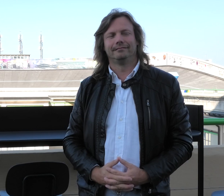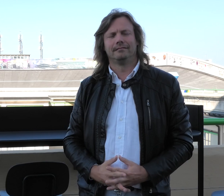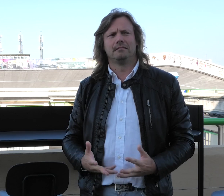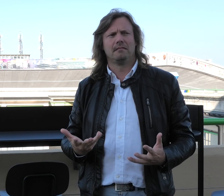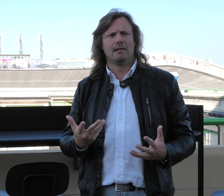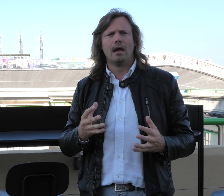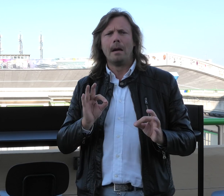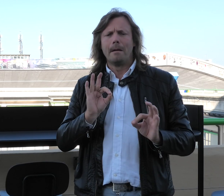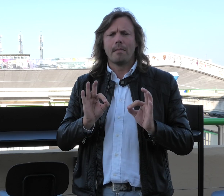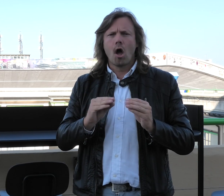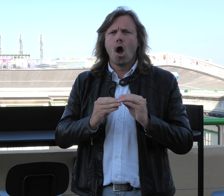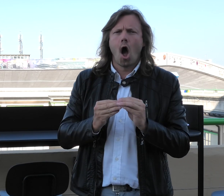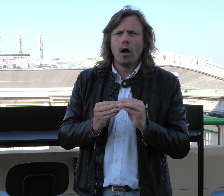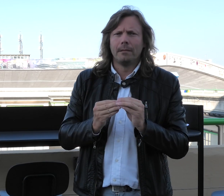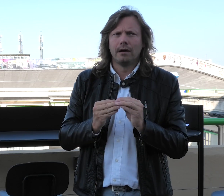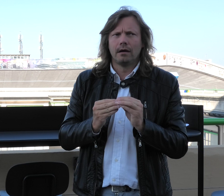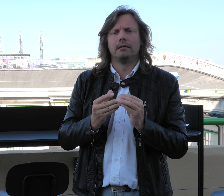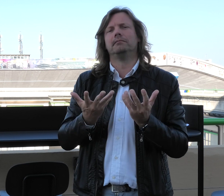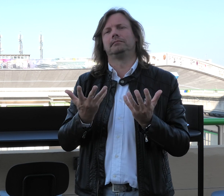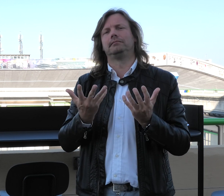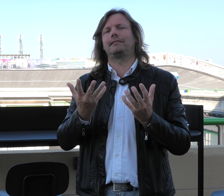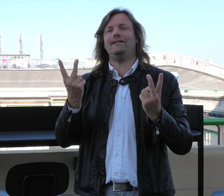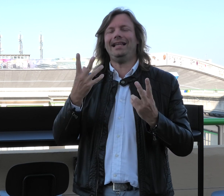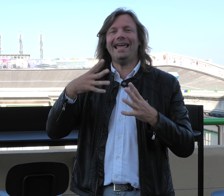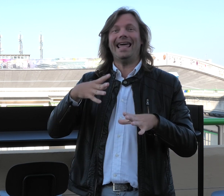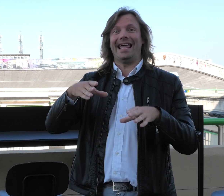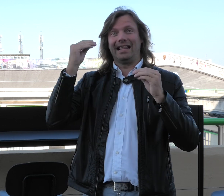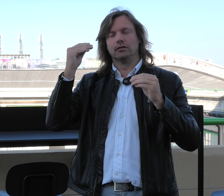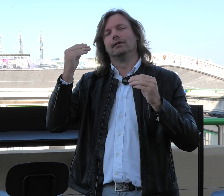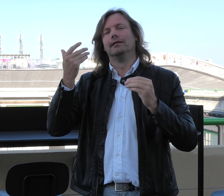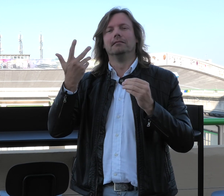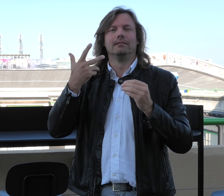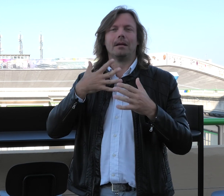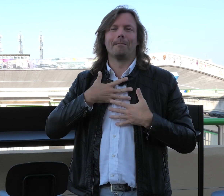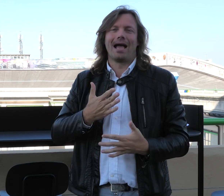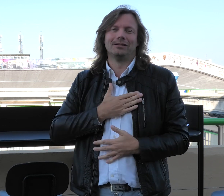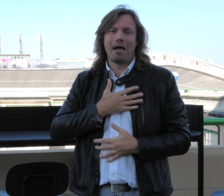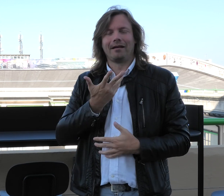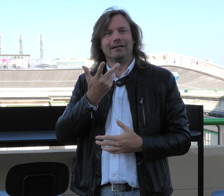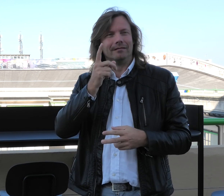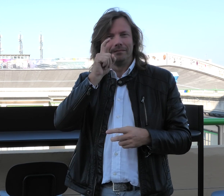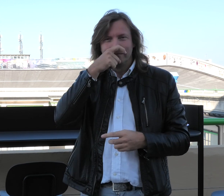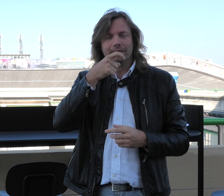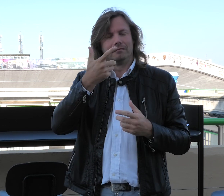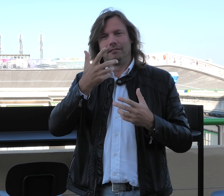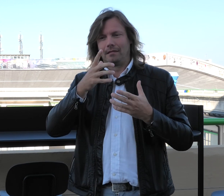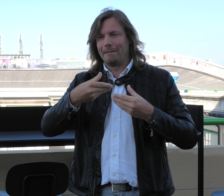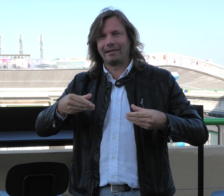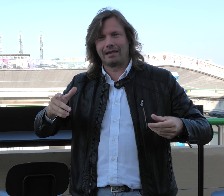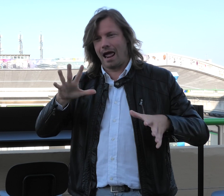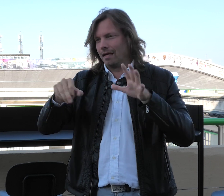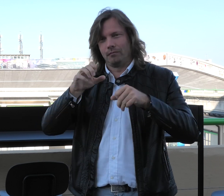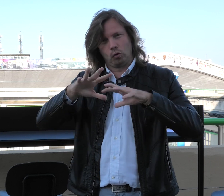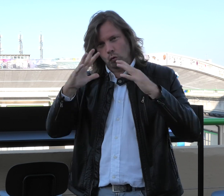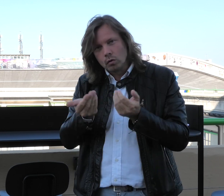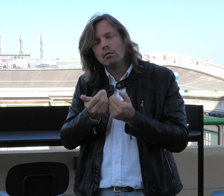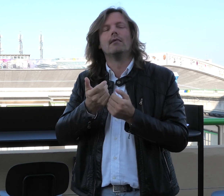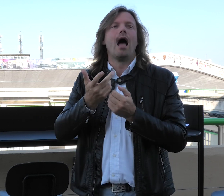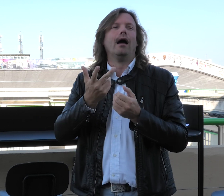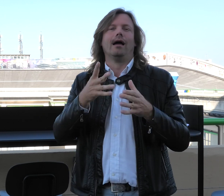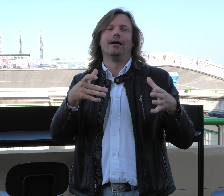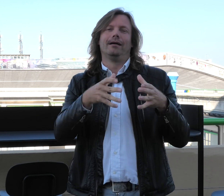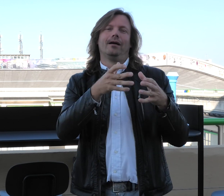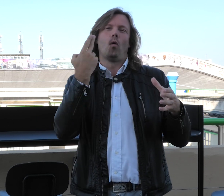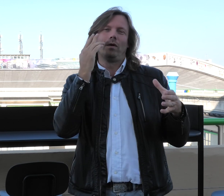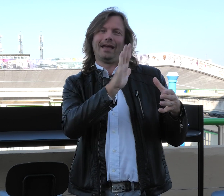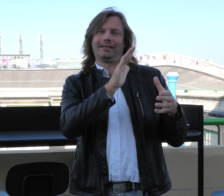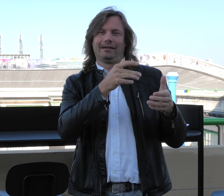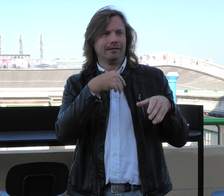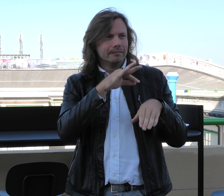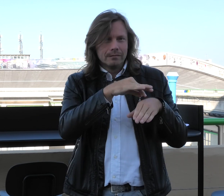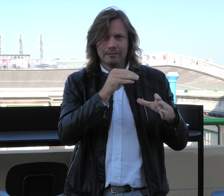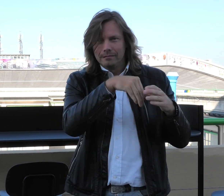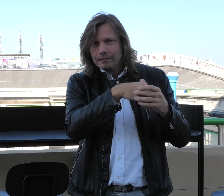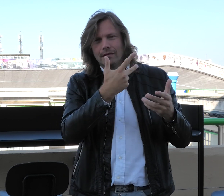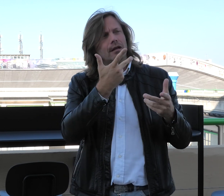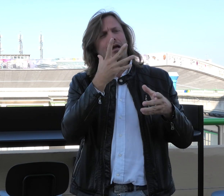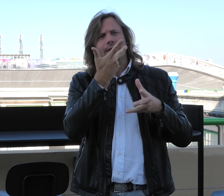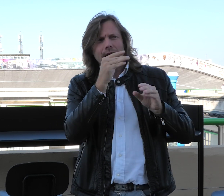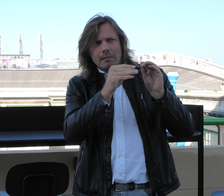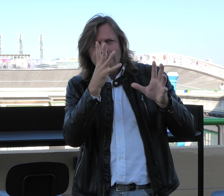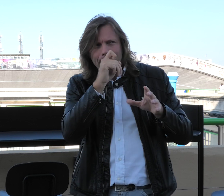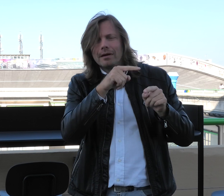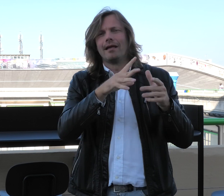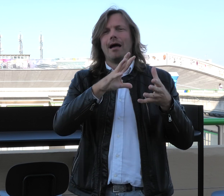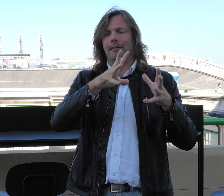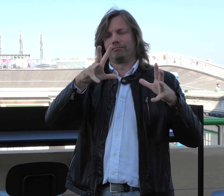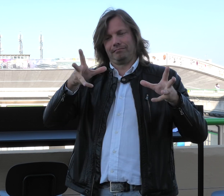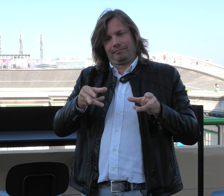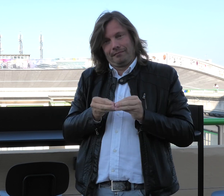How do I prepare myself? It's true that in the beginning I was passionate and curious, I documented myself, I participated in activities organised by hearing people.